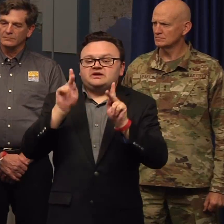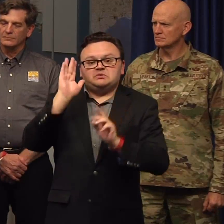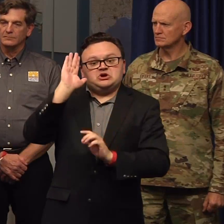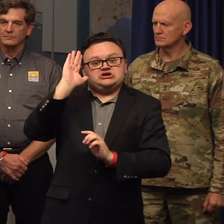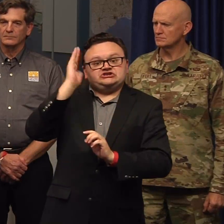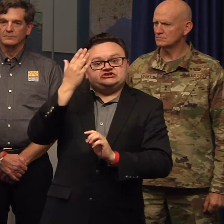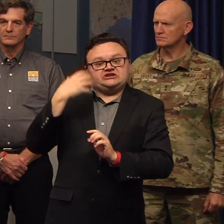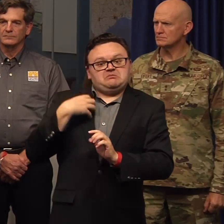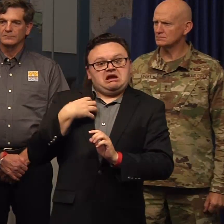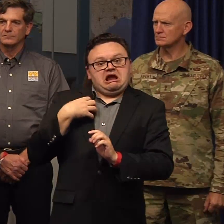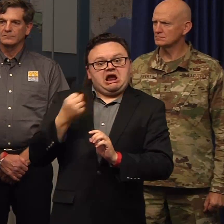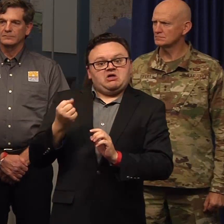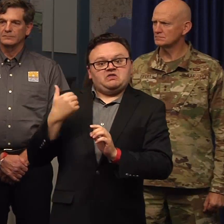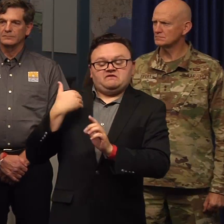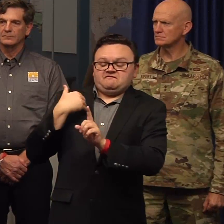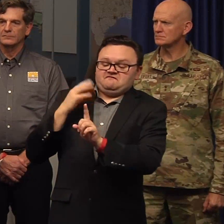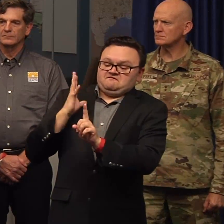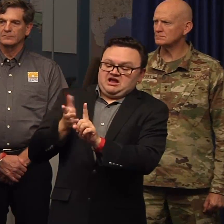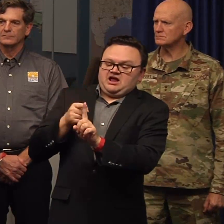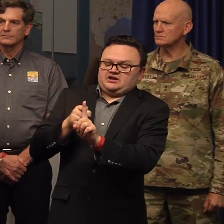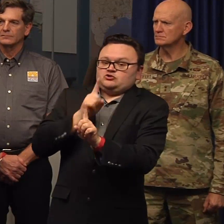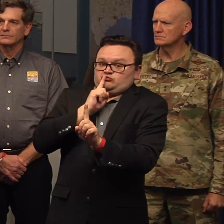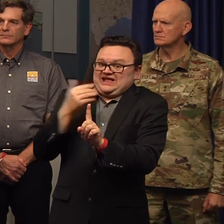OBVIOUSLY WE WANT TO KNOW HOW MANY ASYMPTOMATIC PEOPLE ARE